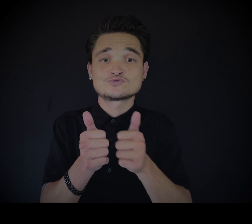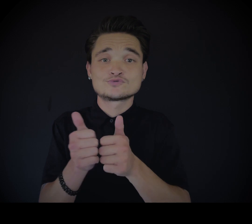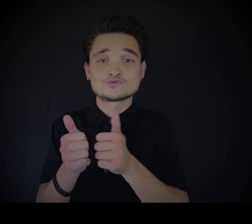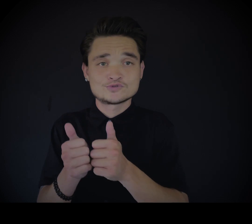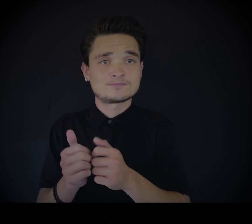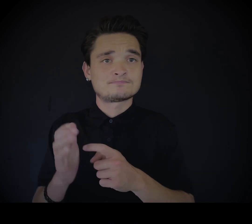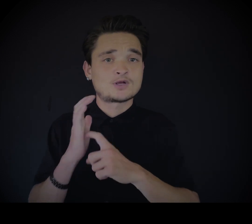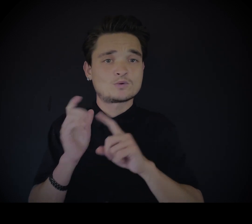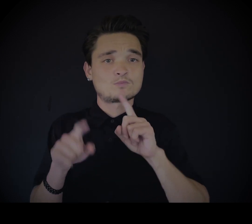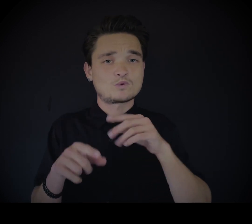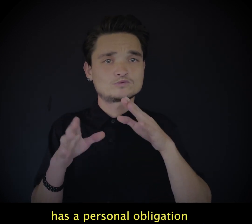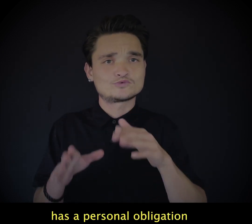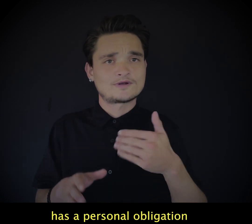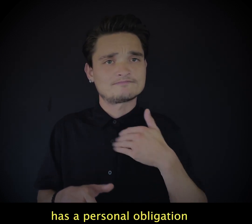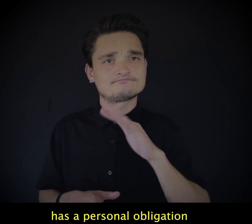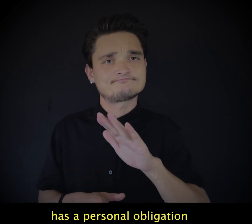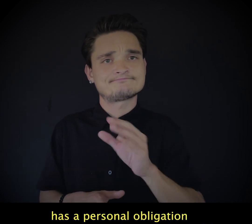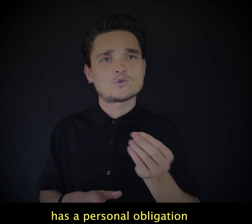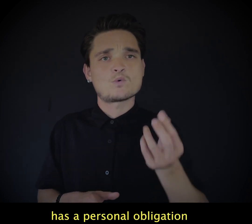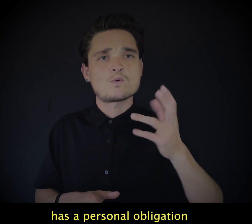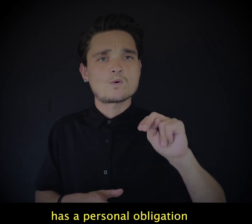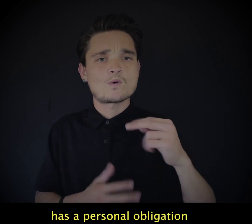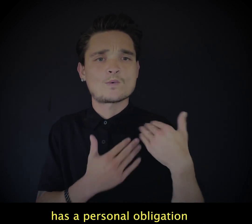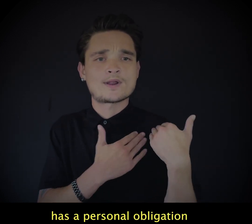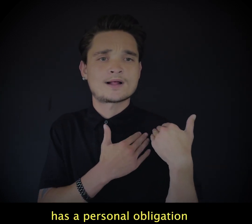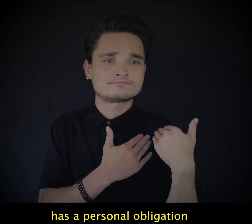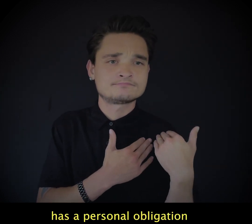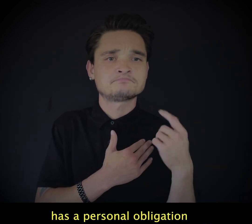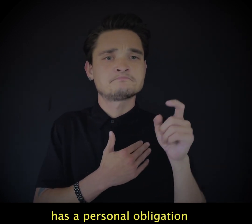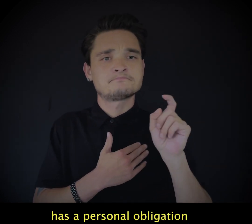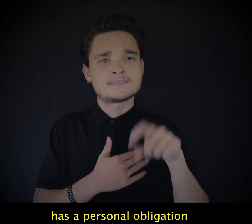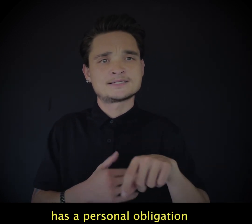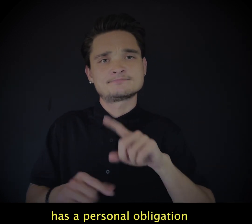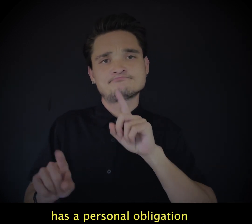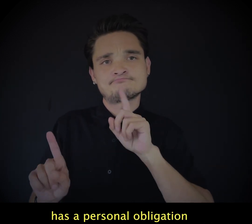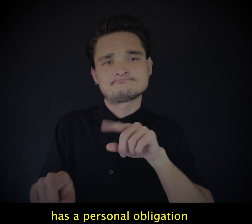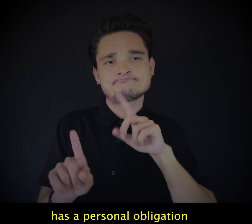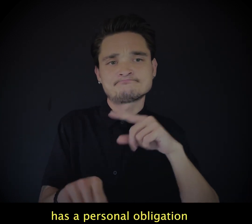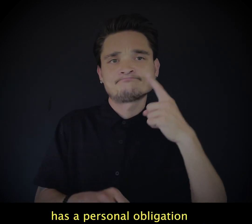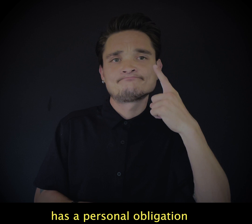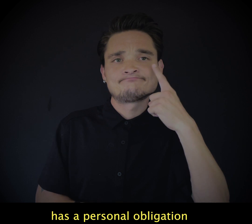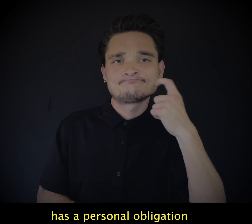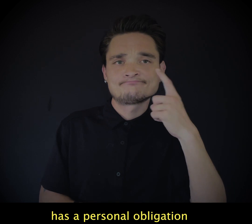Each mandated reporter has a personal obligation to report a suspected reportable incident